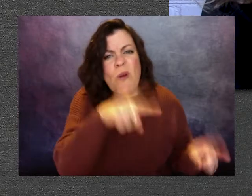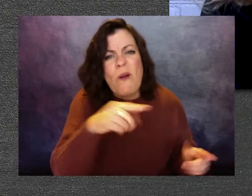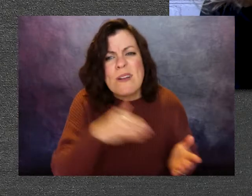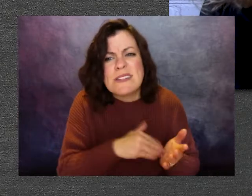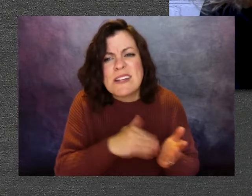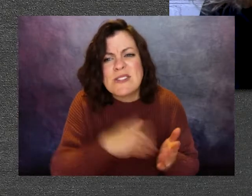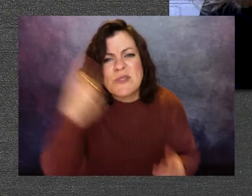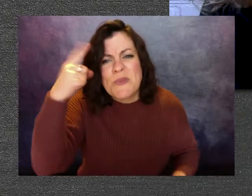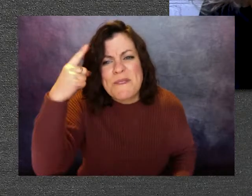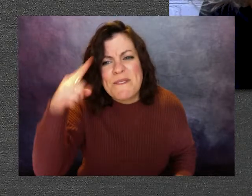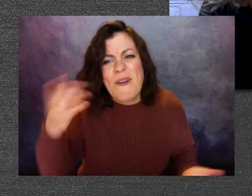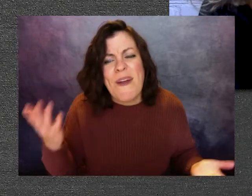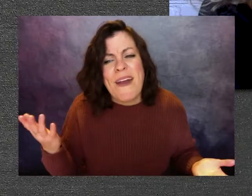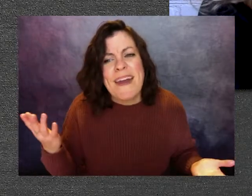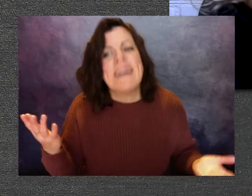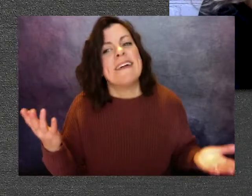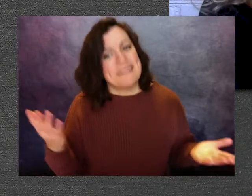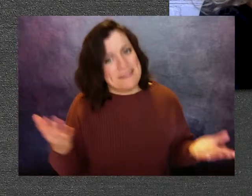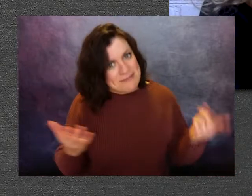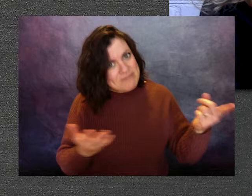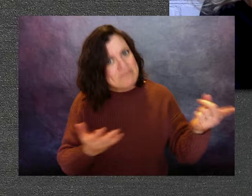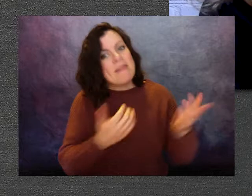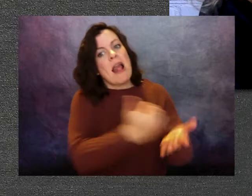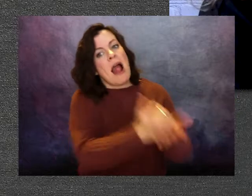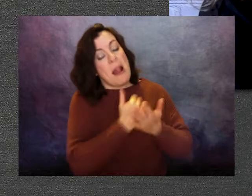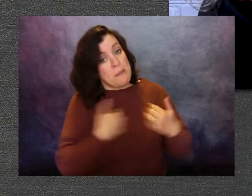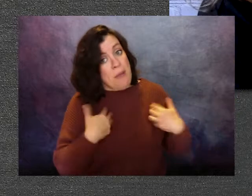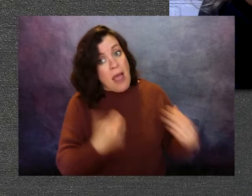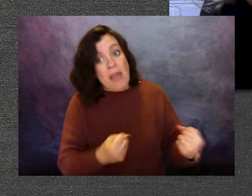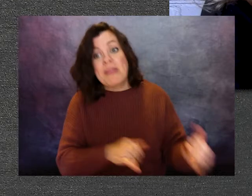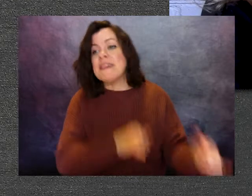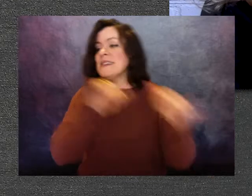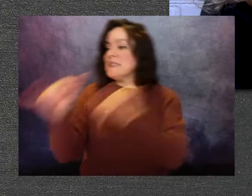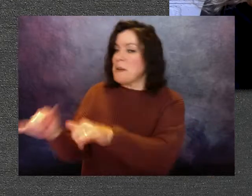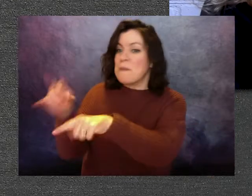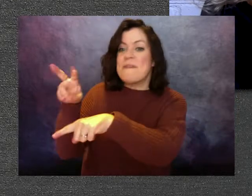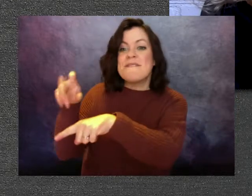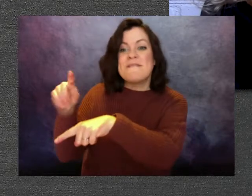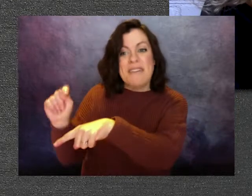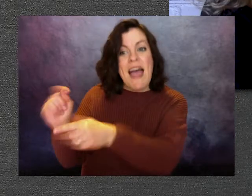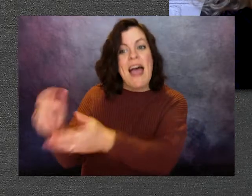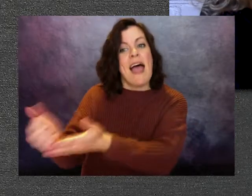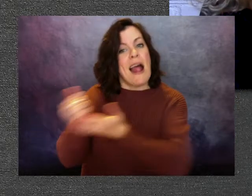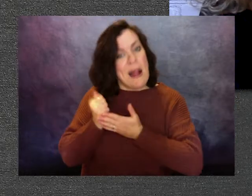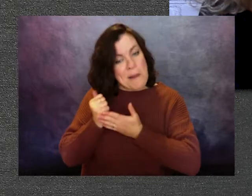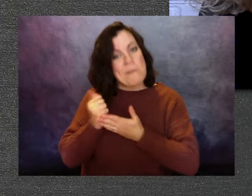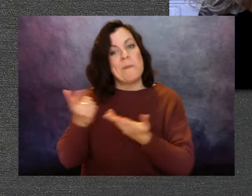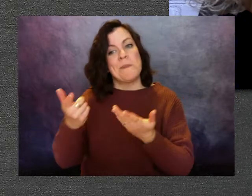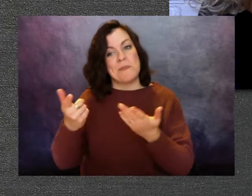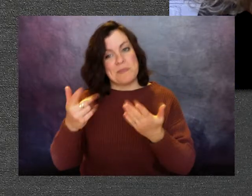Veterinarians help pets stay healthy and safe. Dr. Kep and a technician show they family